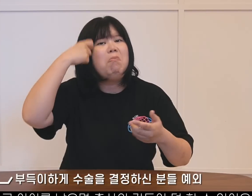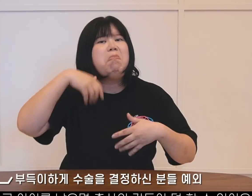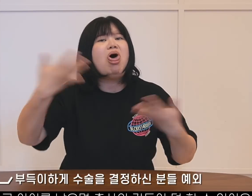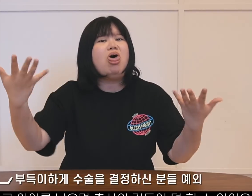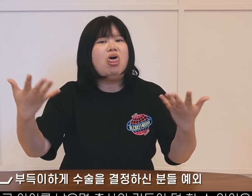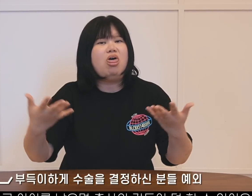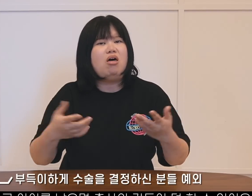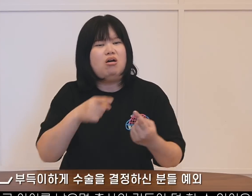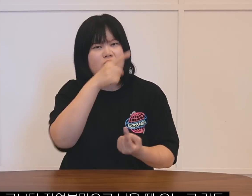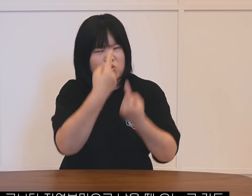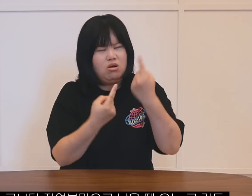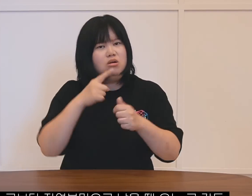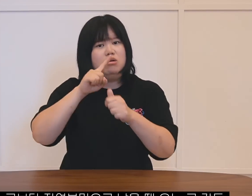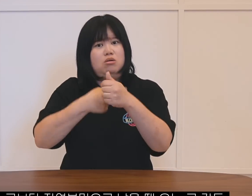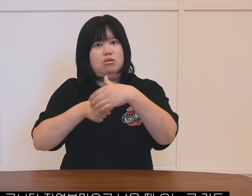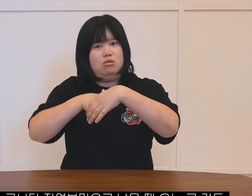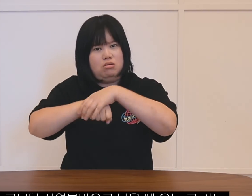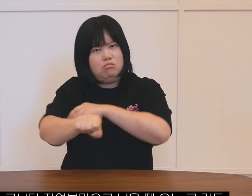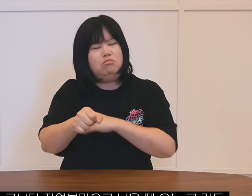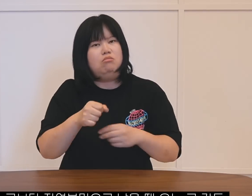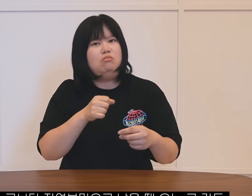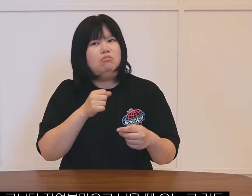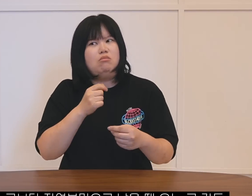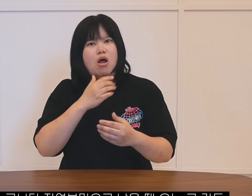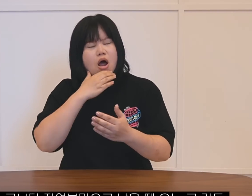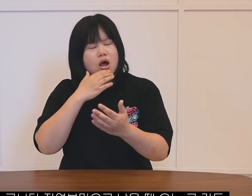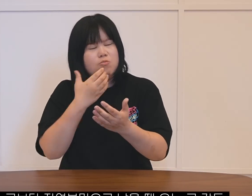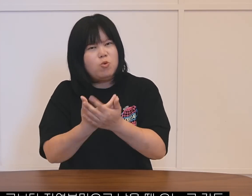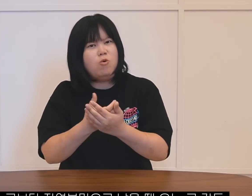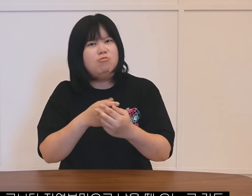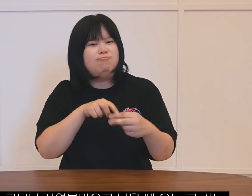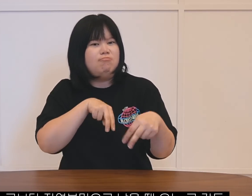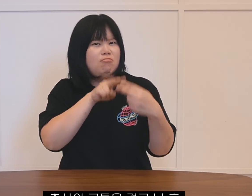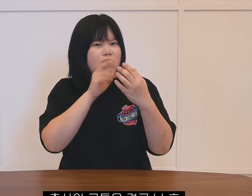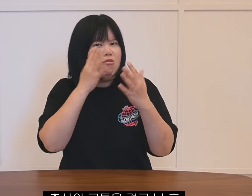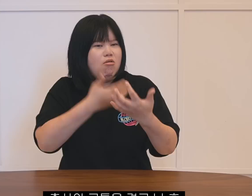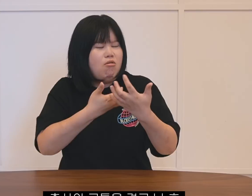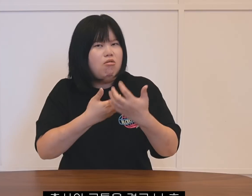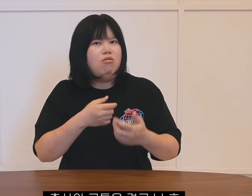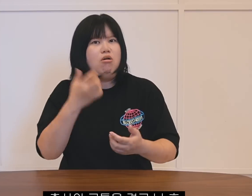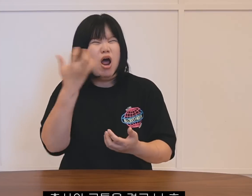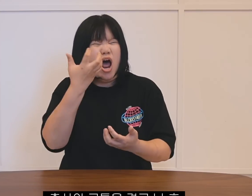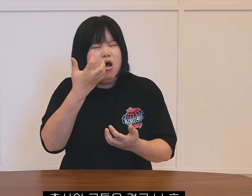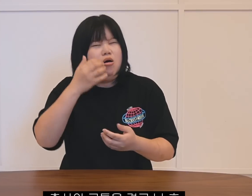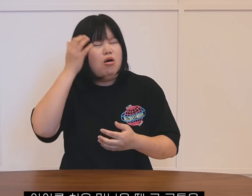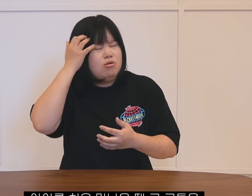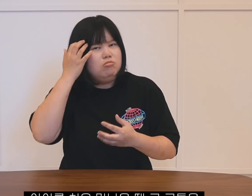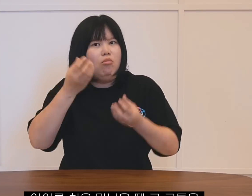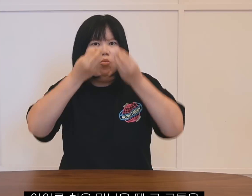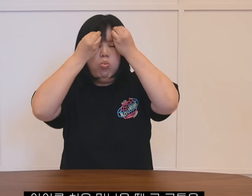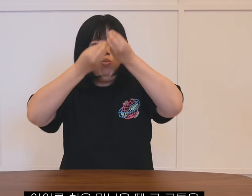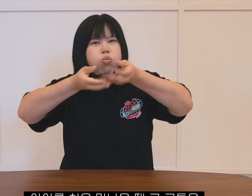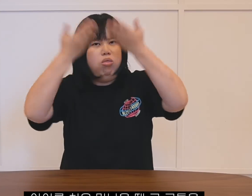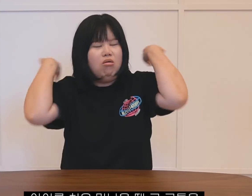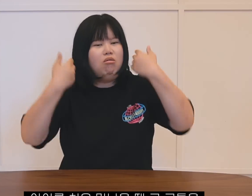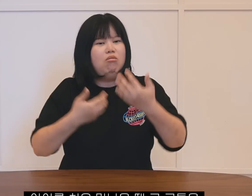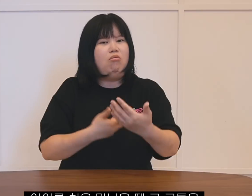(except for those who unavoidably decided to have surgery) Rather, the emotion that comes from giving birth through natural childbirth… When I first meet a child after experiencing the pain of childbirth,